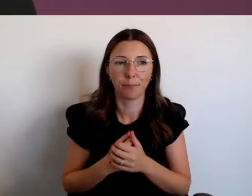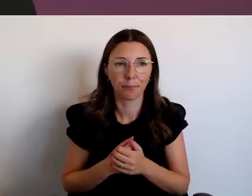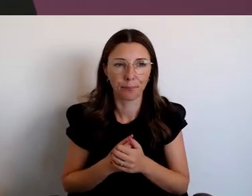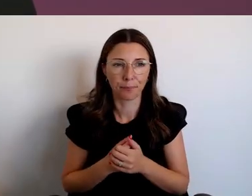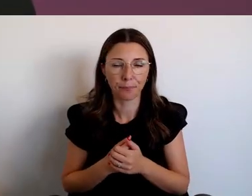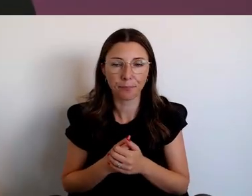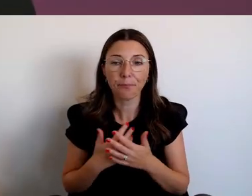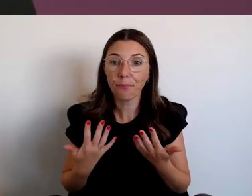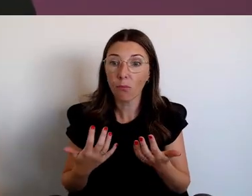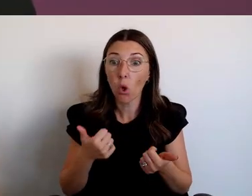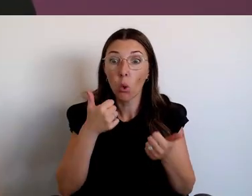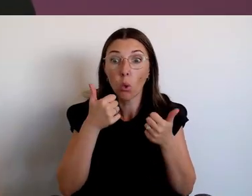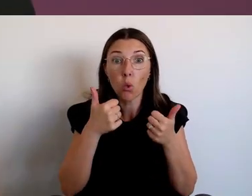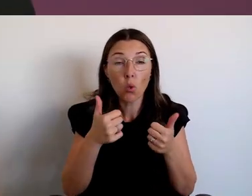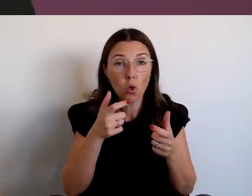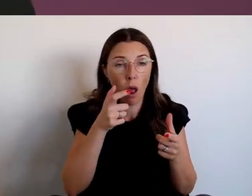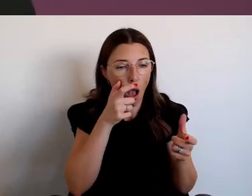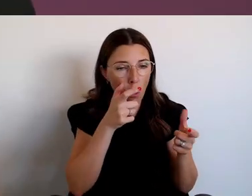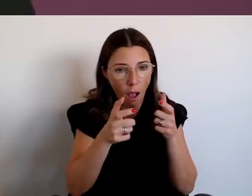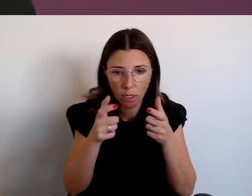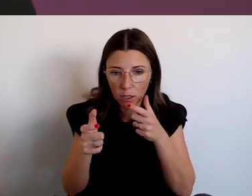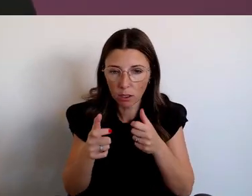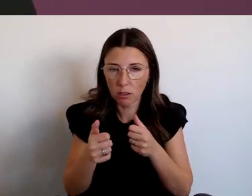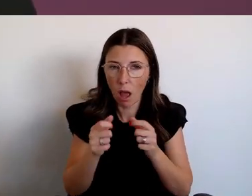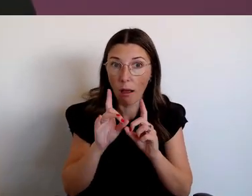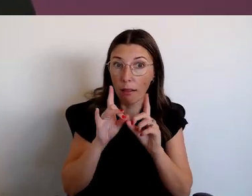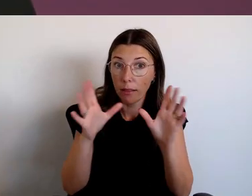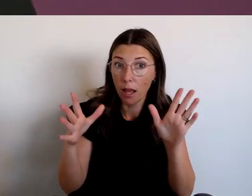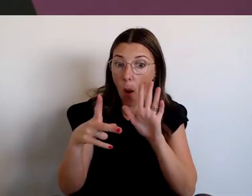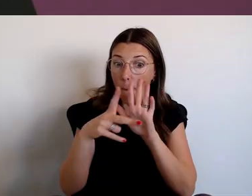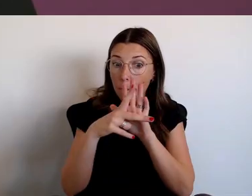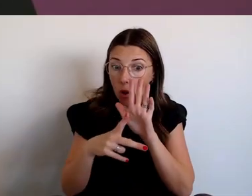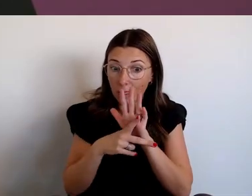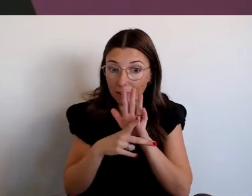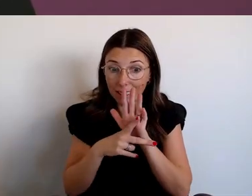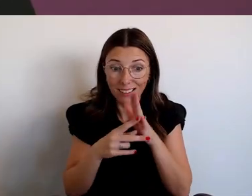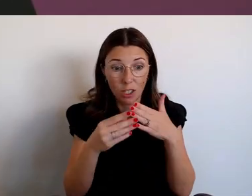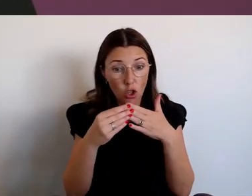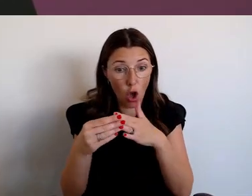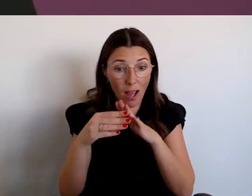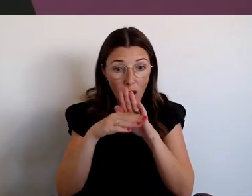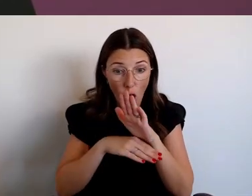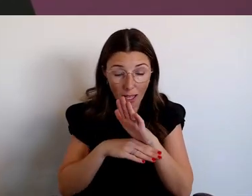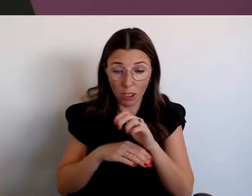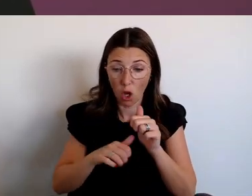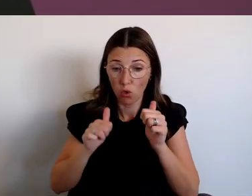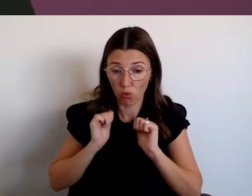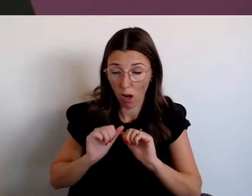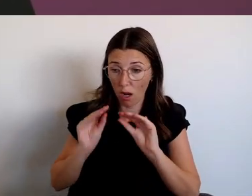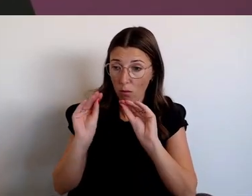So, like everything, good governance, clear policies and guidelines, training and oversight are as important